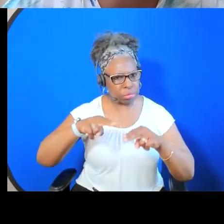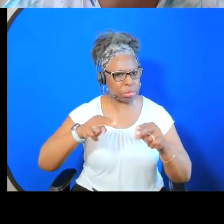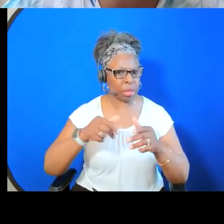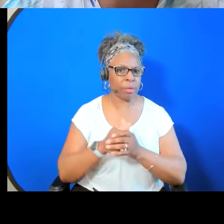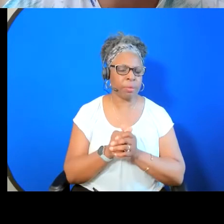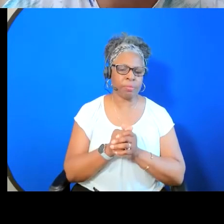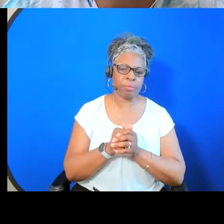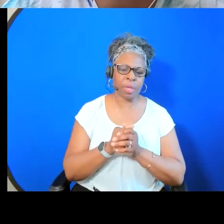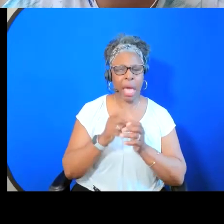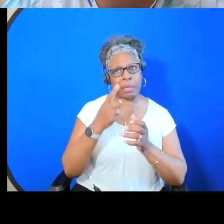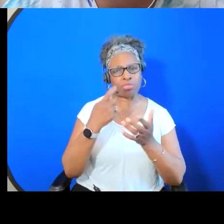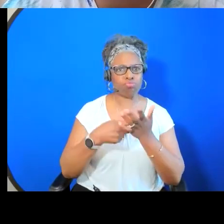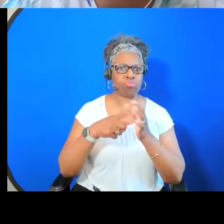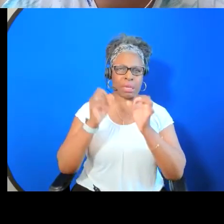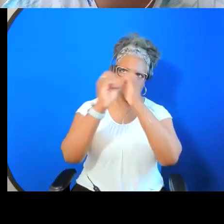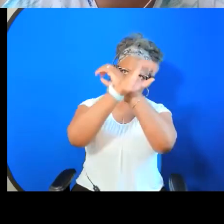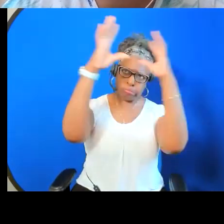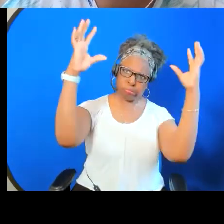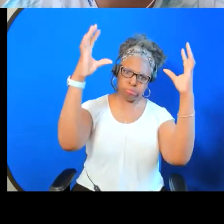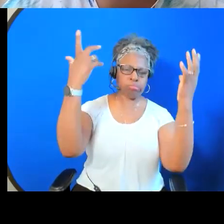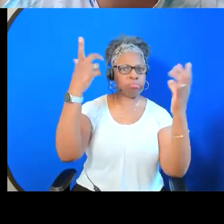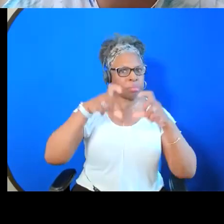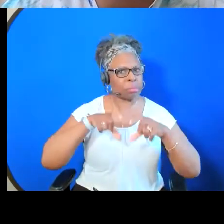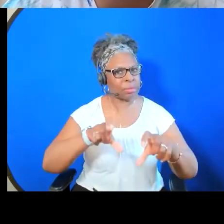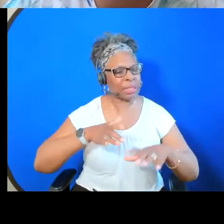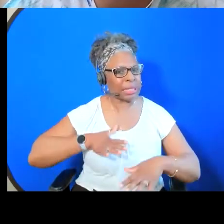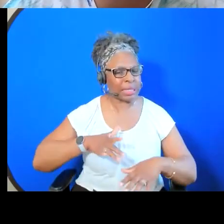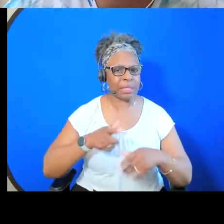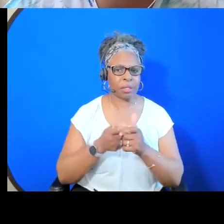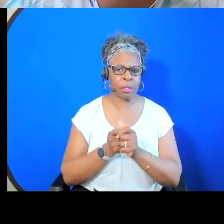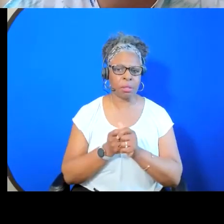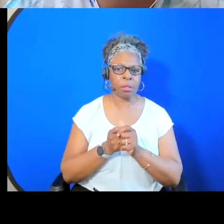that needs this kind of constant re-imagining. And I suppose that co-creation makes this process